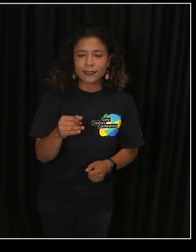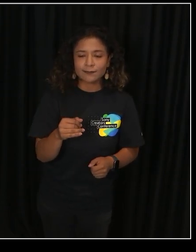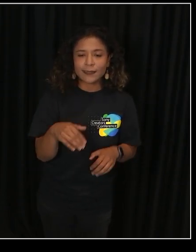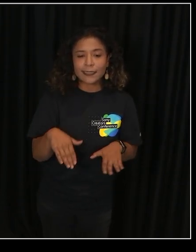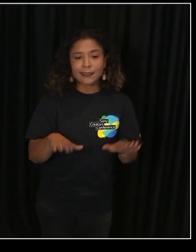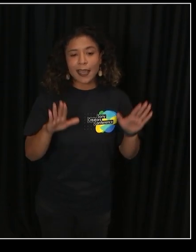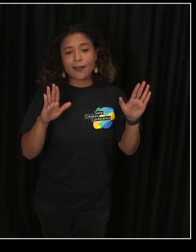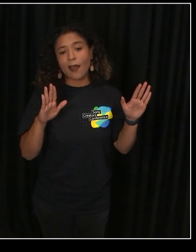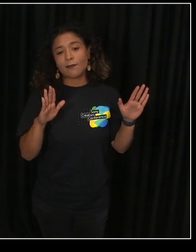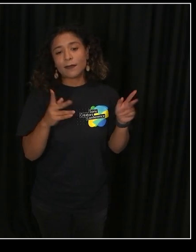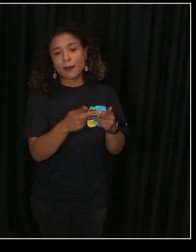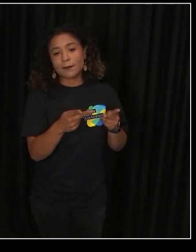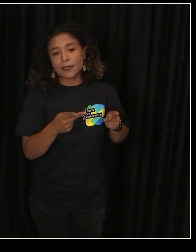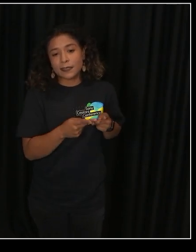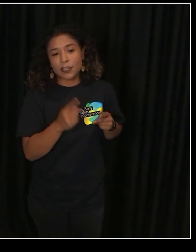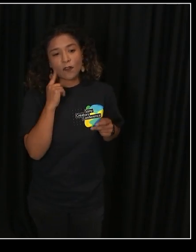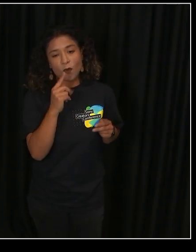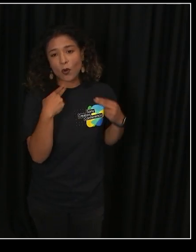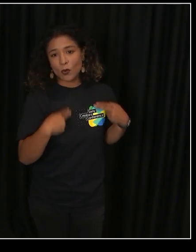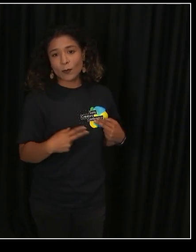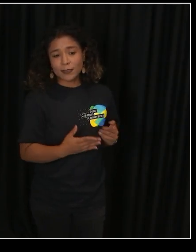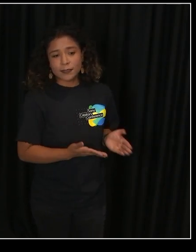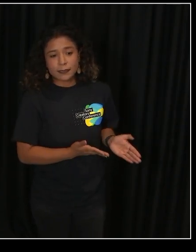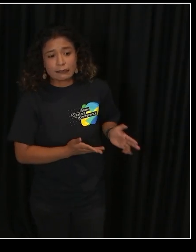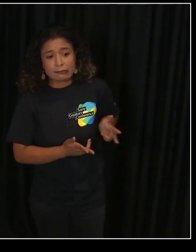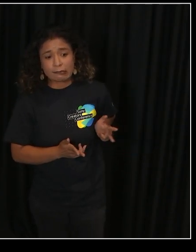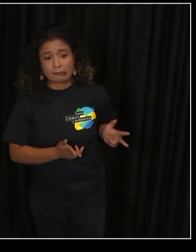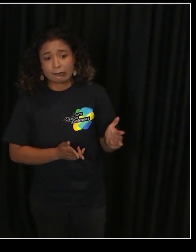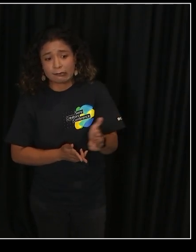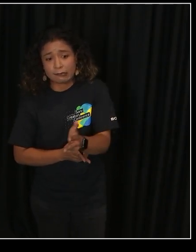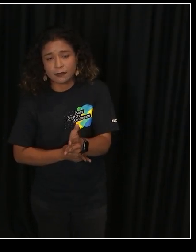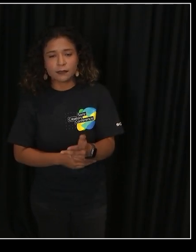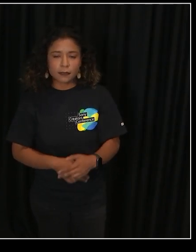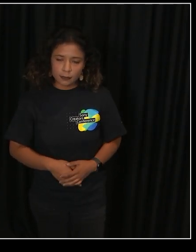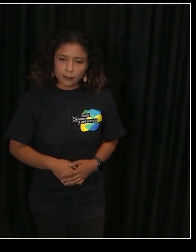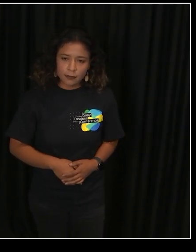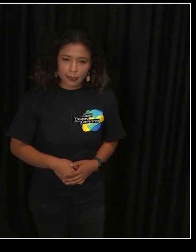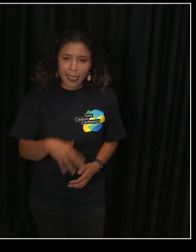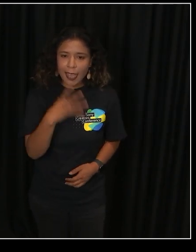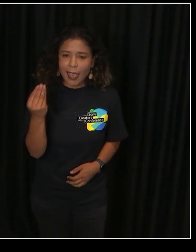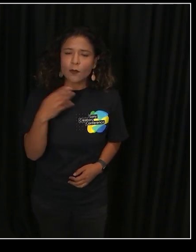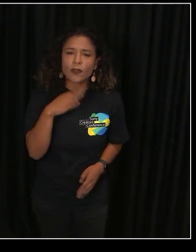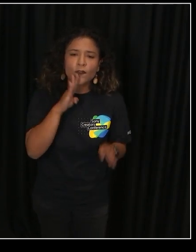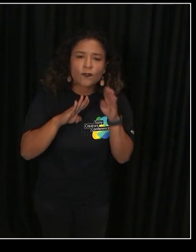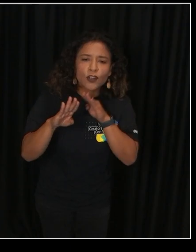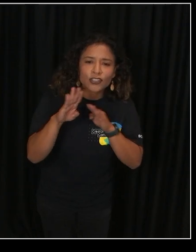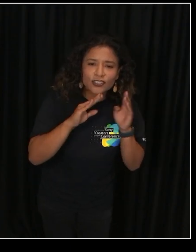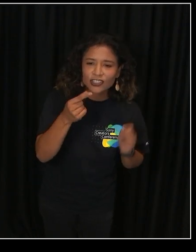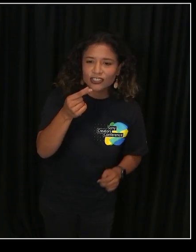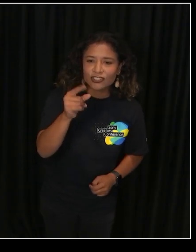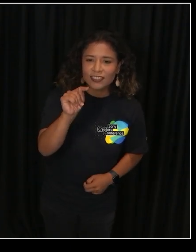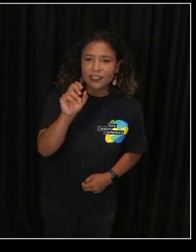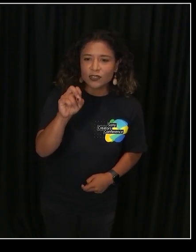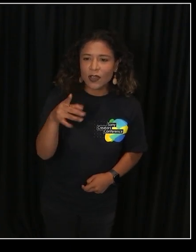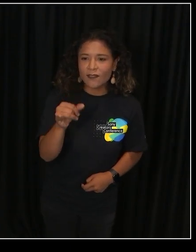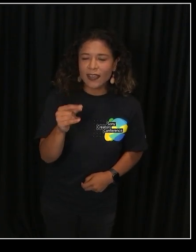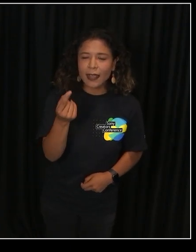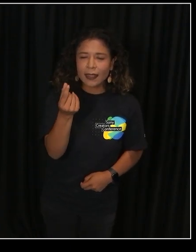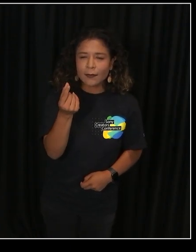So we investigated why that happened. And then we were also frustrated by the fact that GT Sophy was typically over a second faster